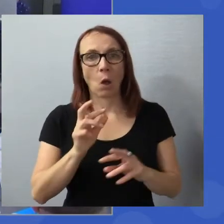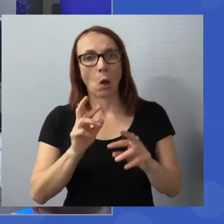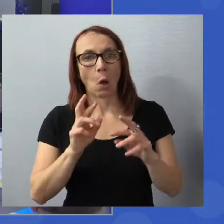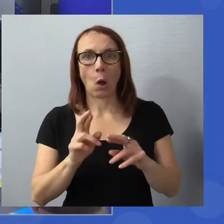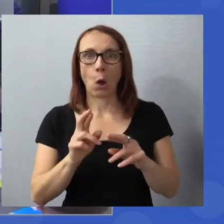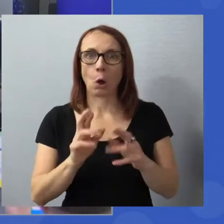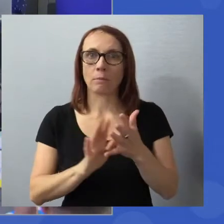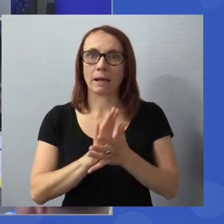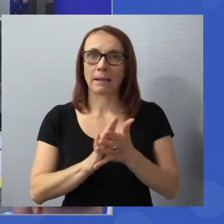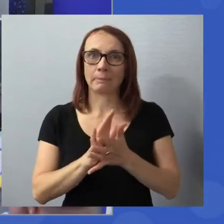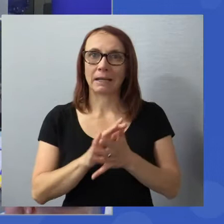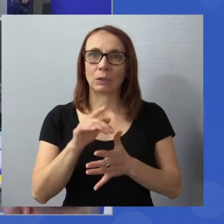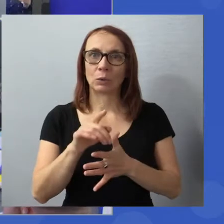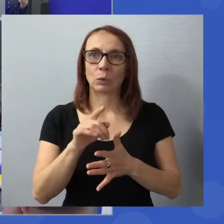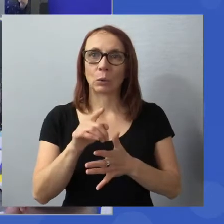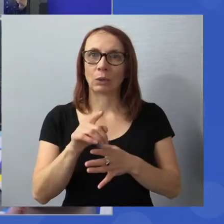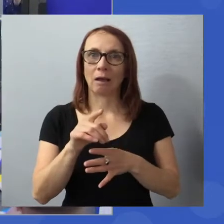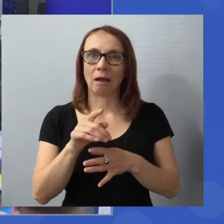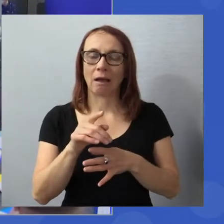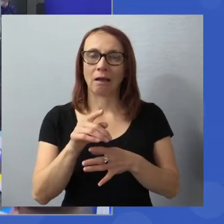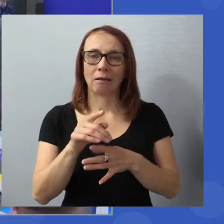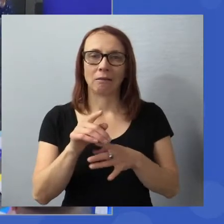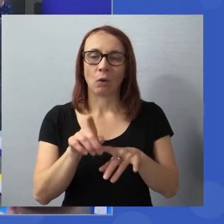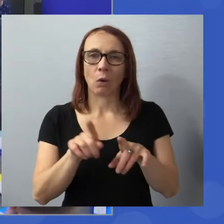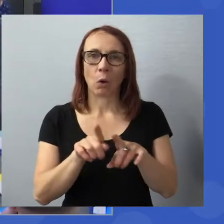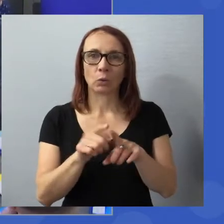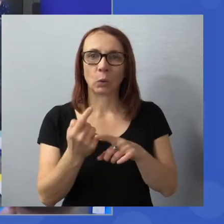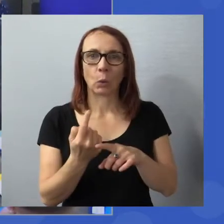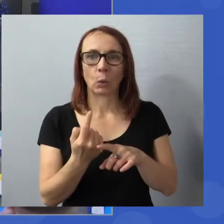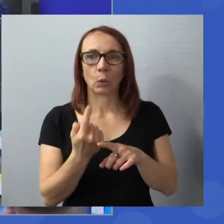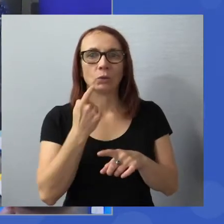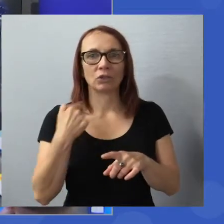your your work from yesterday evening back again into this this morning and